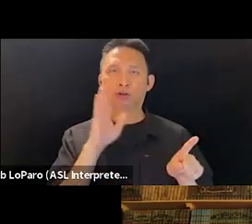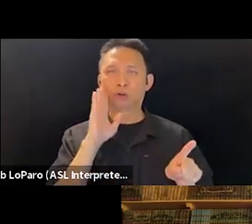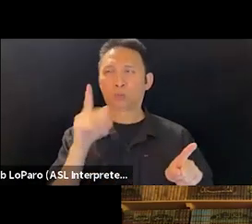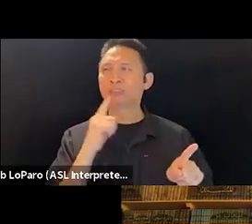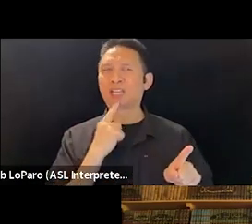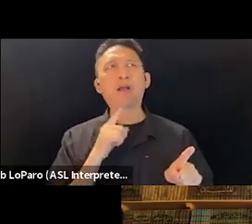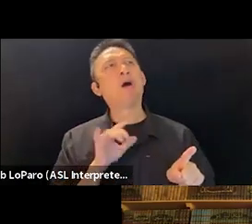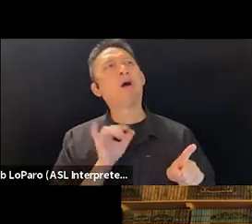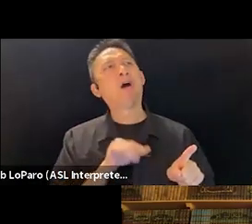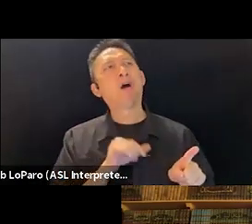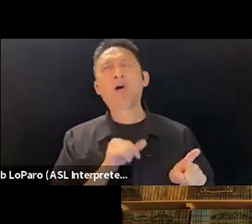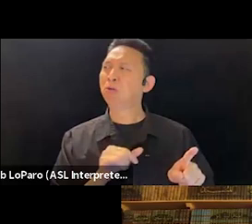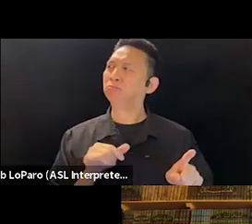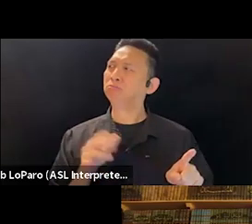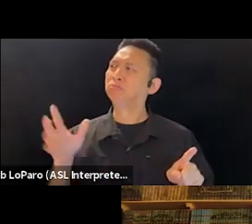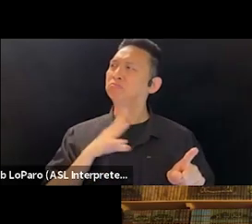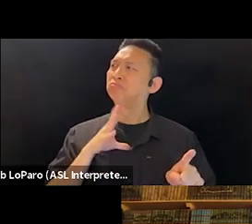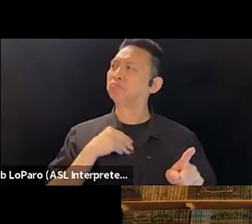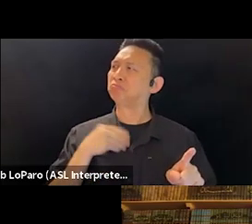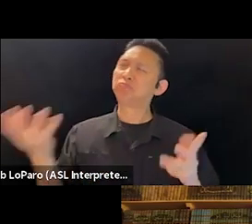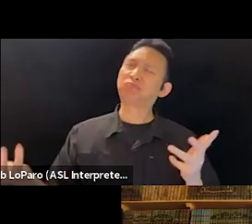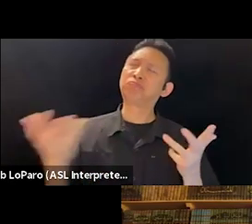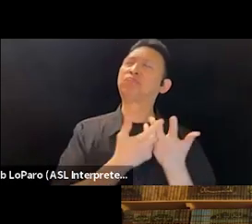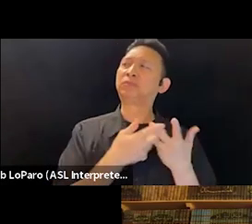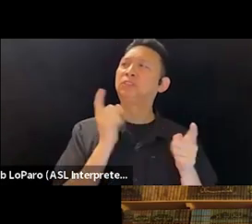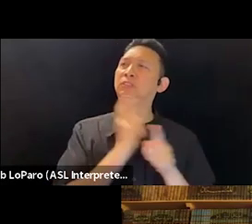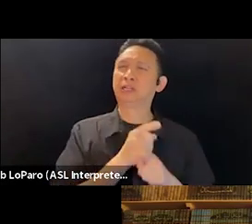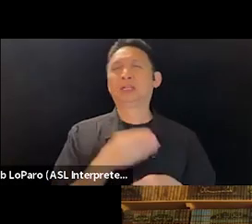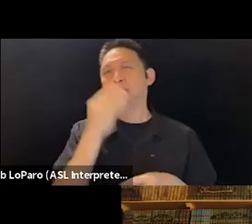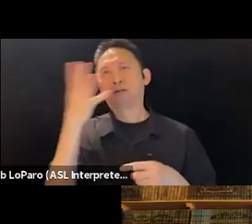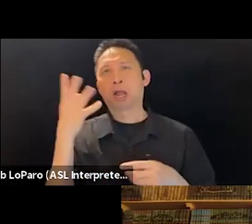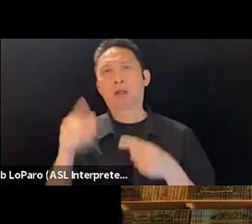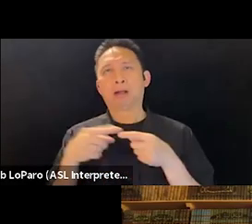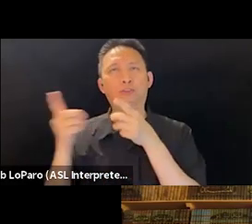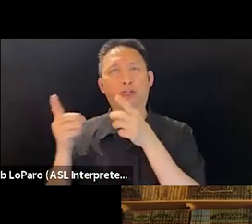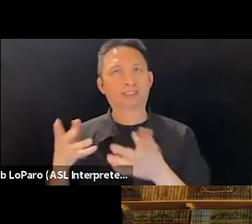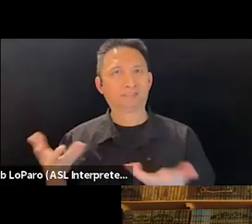And he doesn't mind about the writing. And I think, and this is what I'm saying